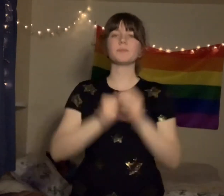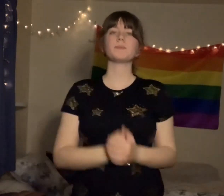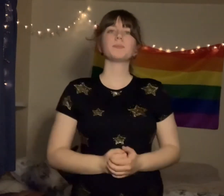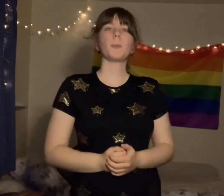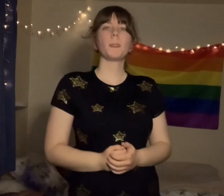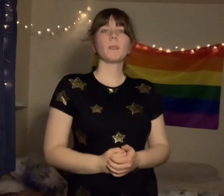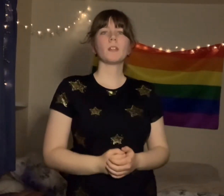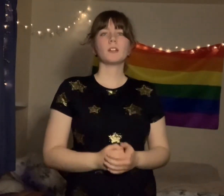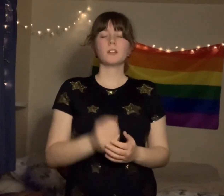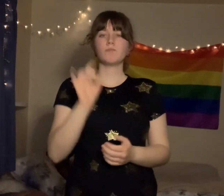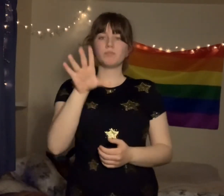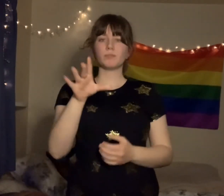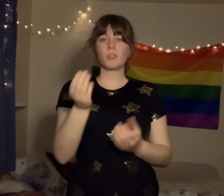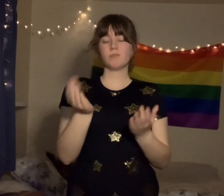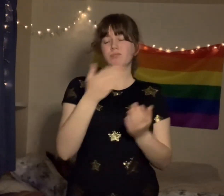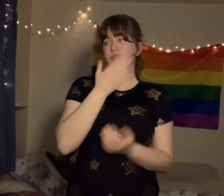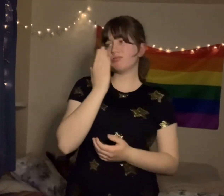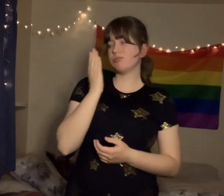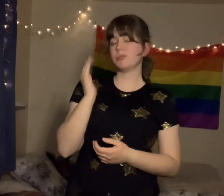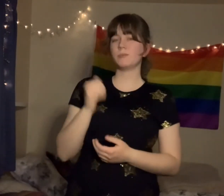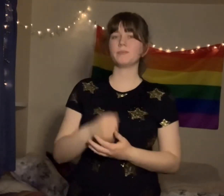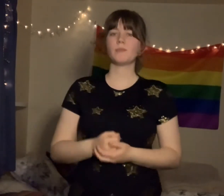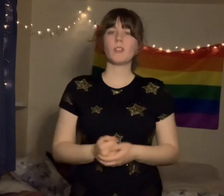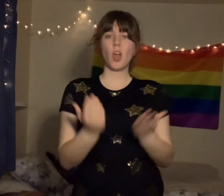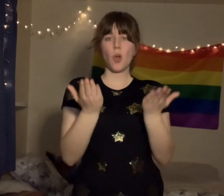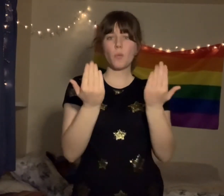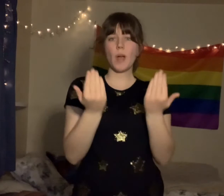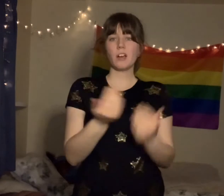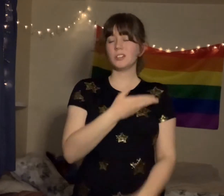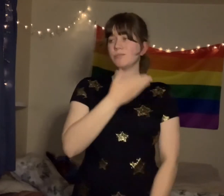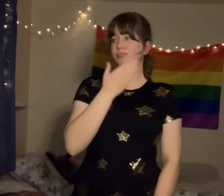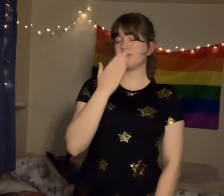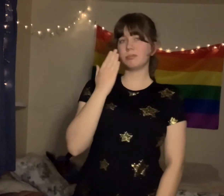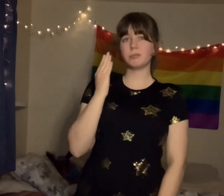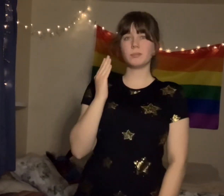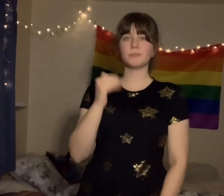Uninvited Unwelcome